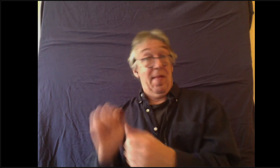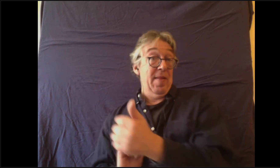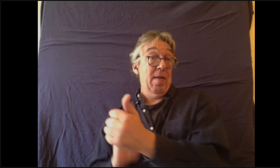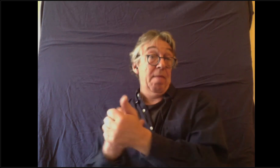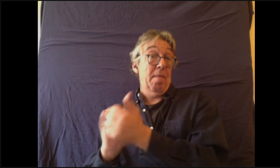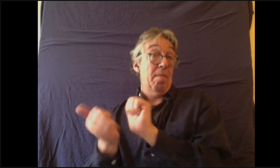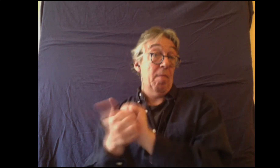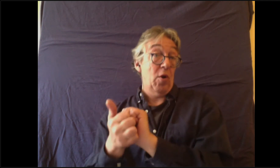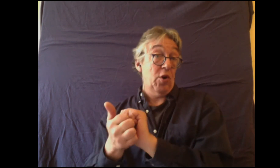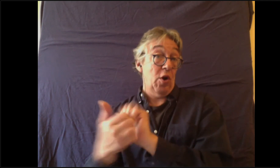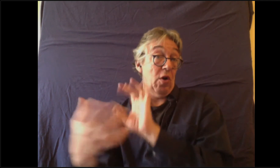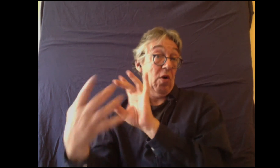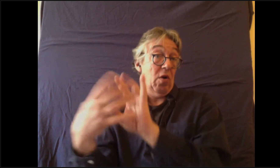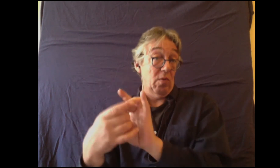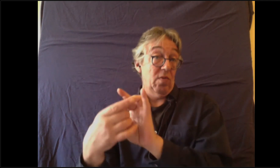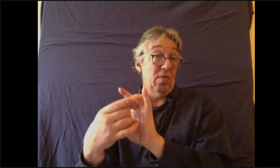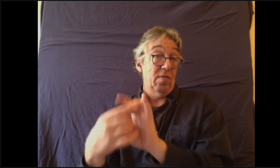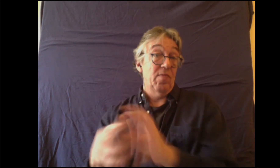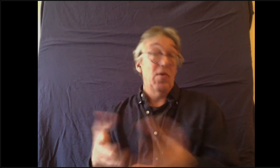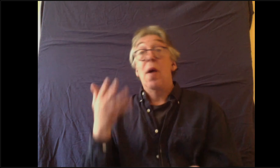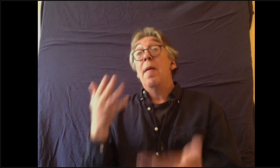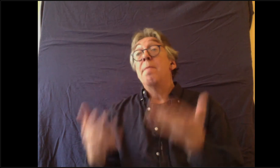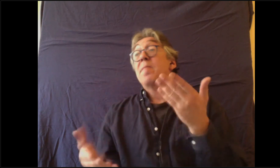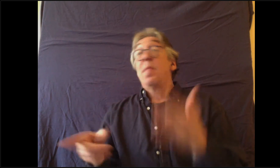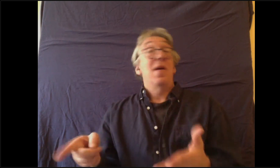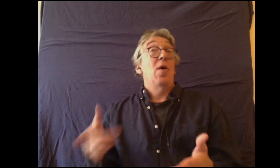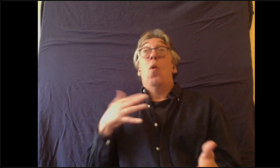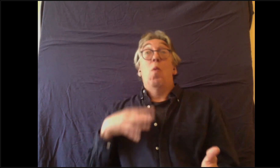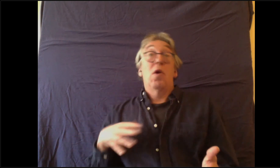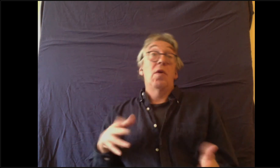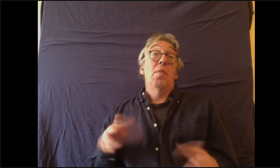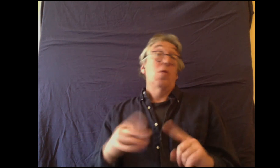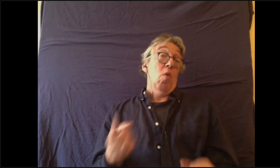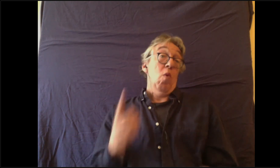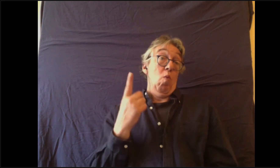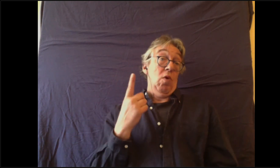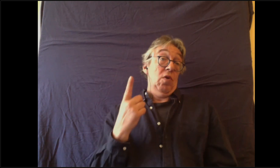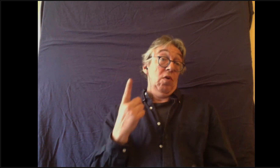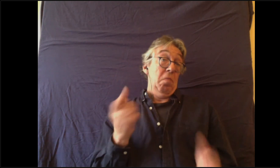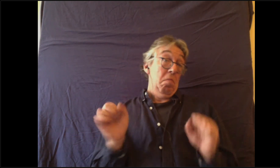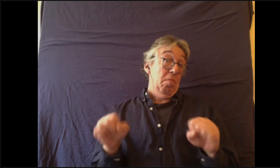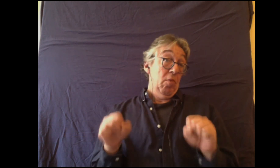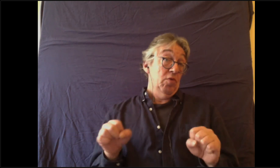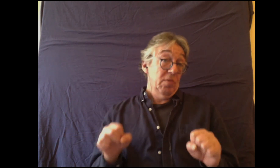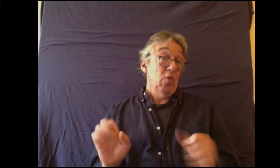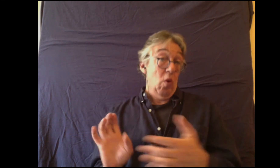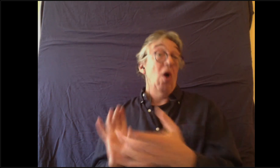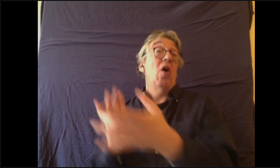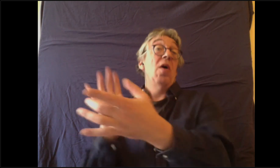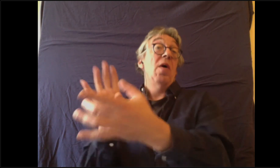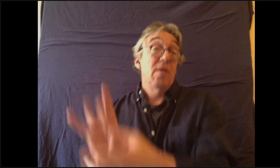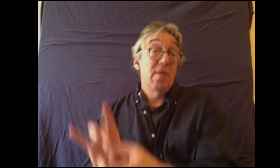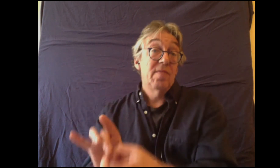It may not be your strategy but it's an option to start to build relationships with those organizations.